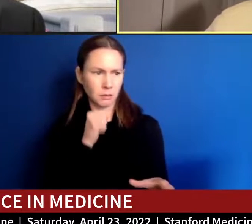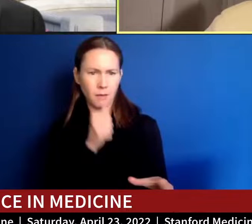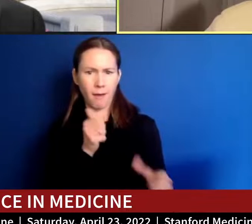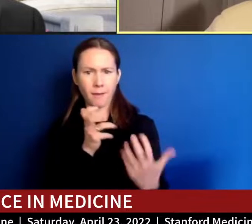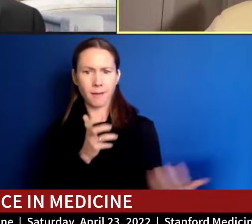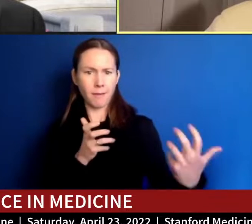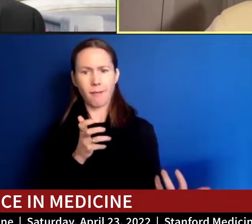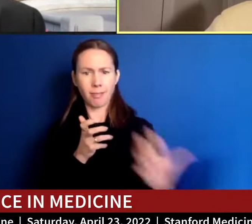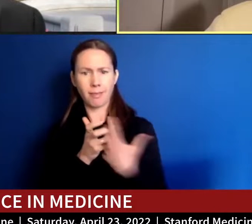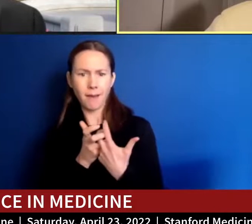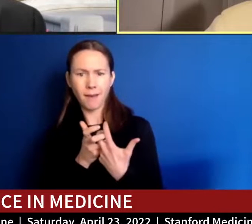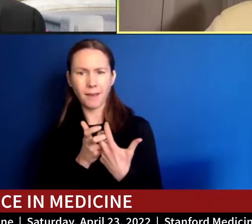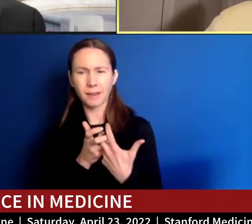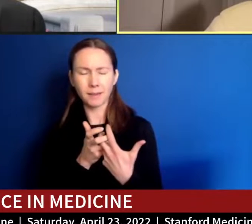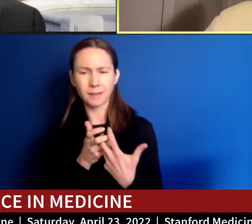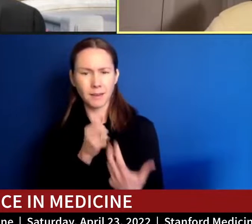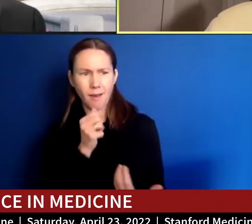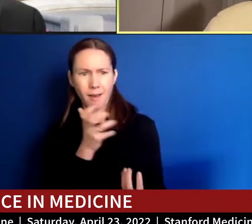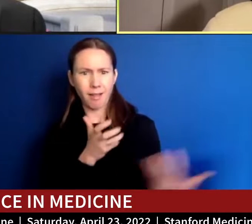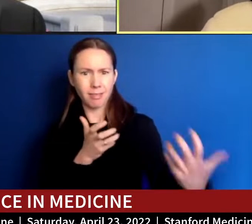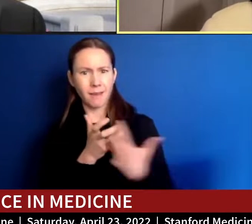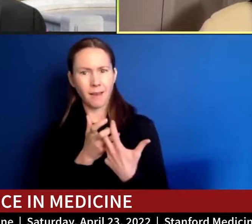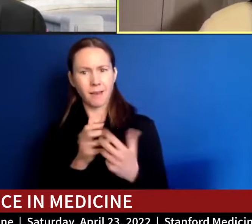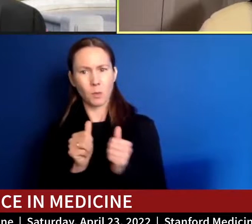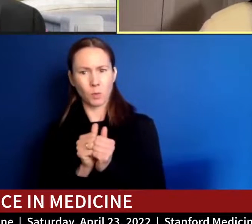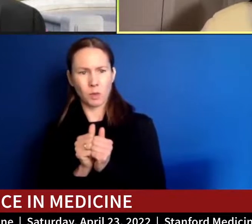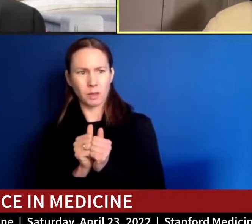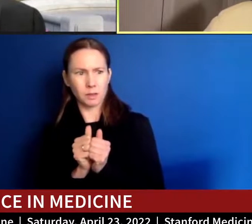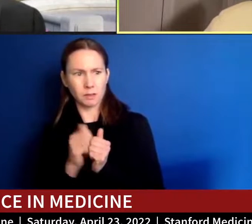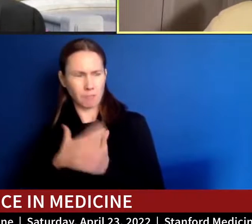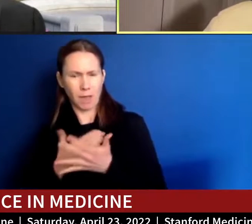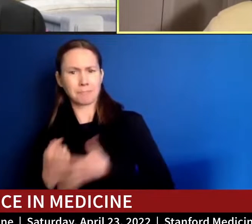what is a priority—important to them, right?